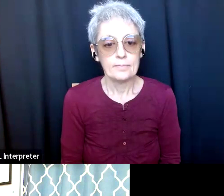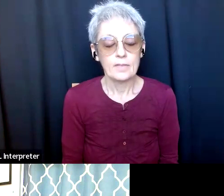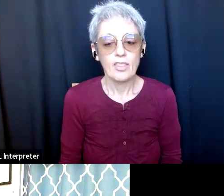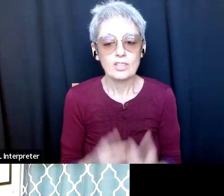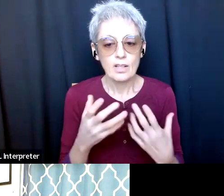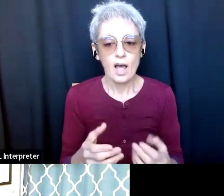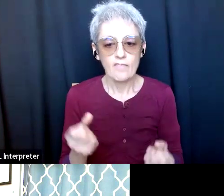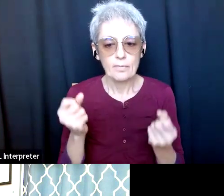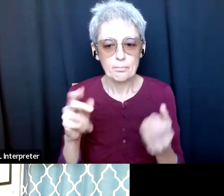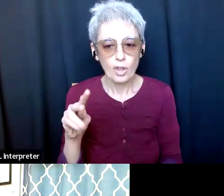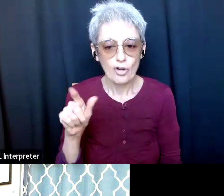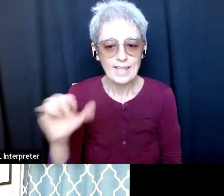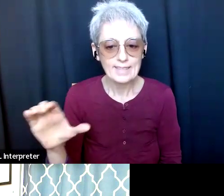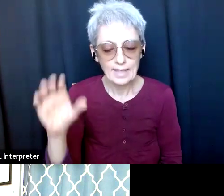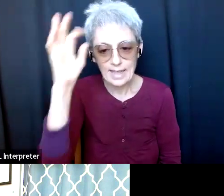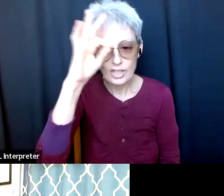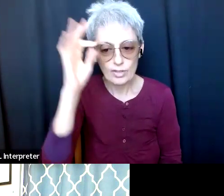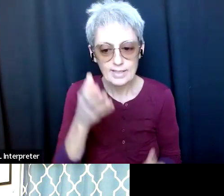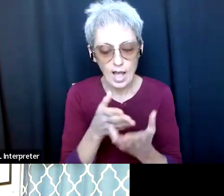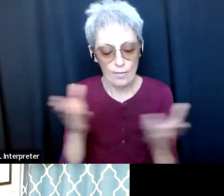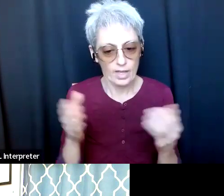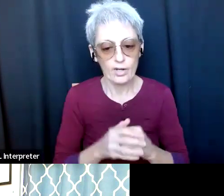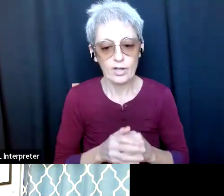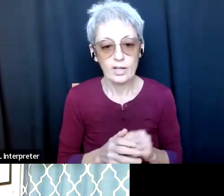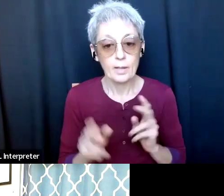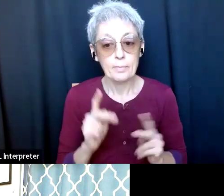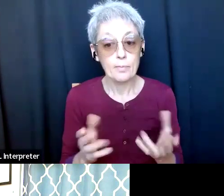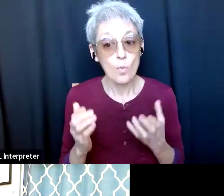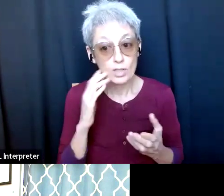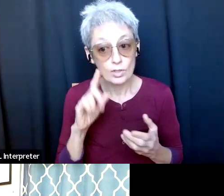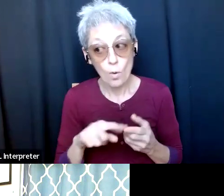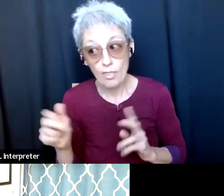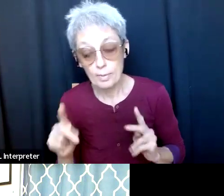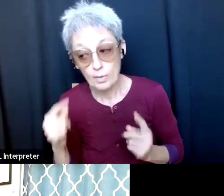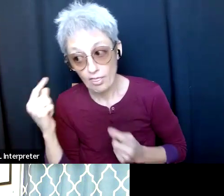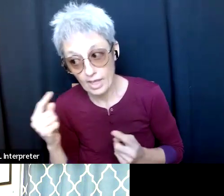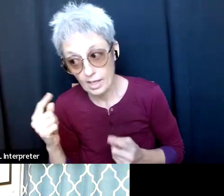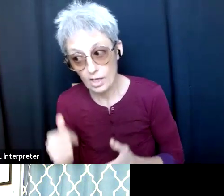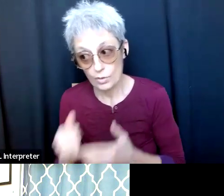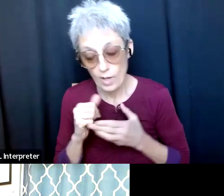with the endogenous distractibility rhythm. So at the moment, I can only speculate,